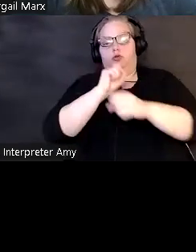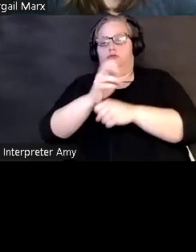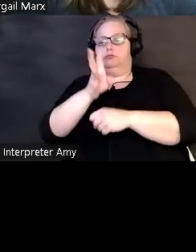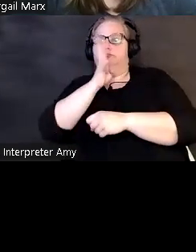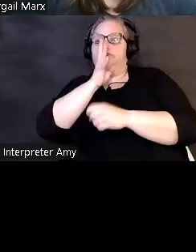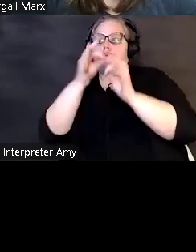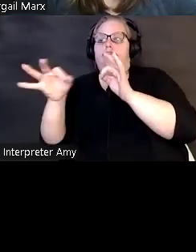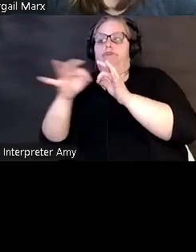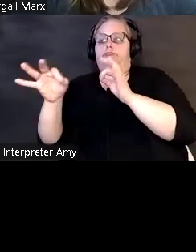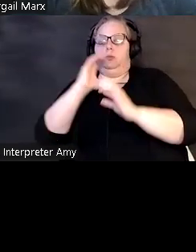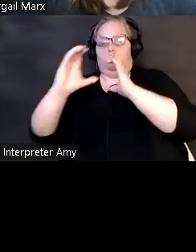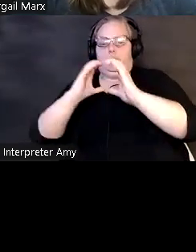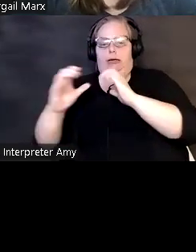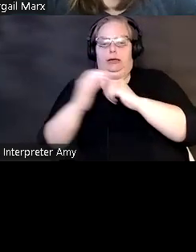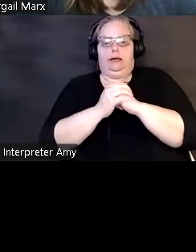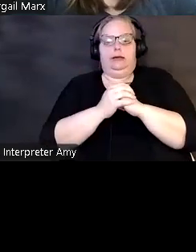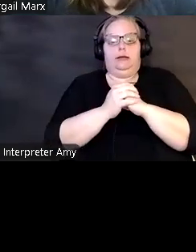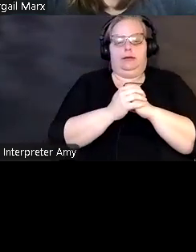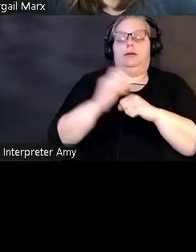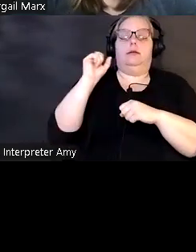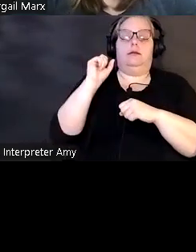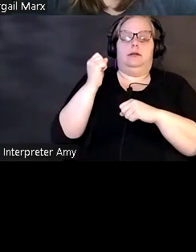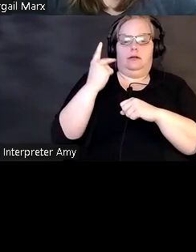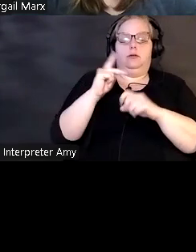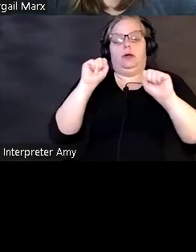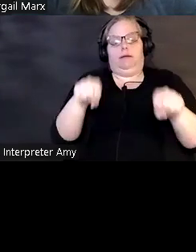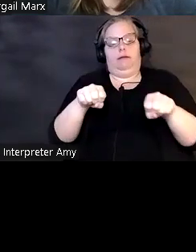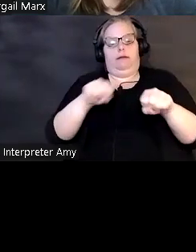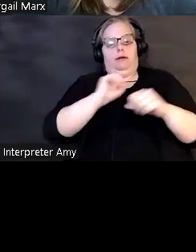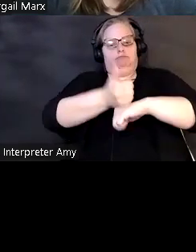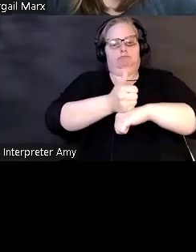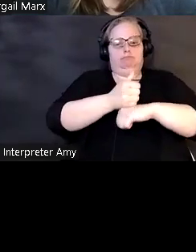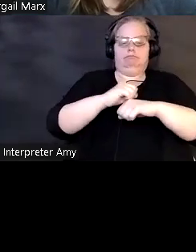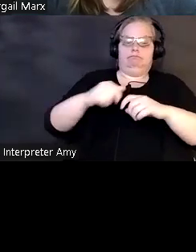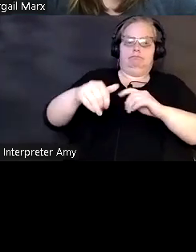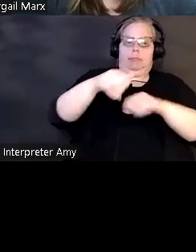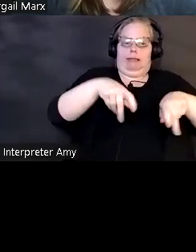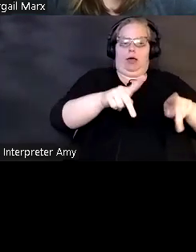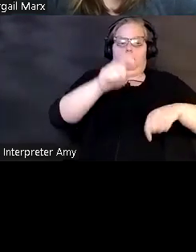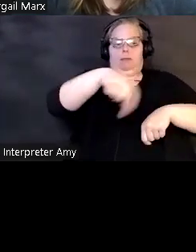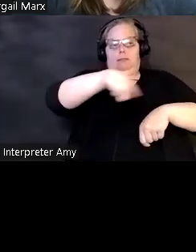and so we need to be able to create space and time for them to express what they want to express.